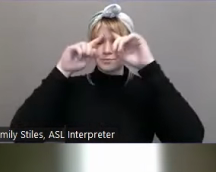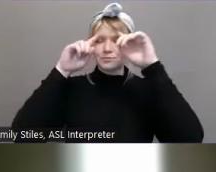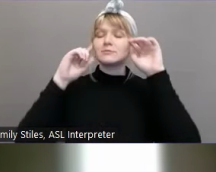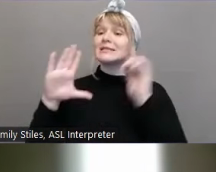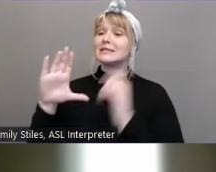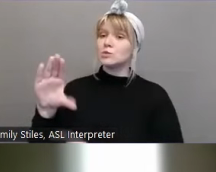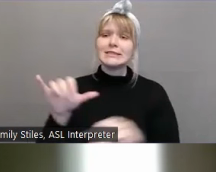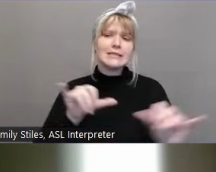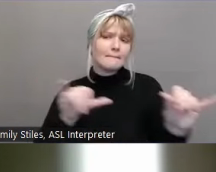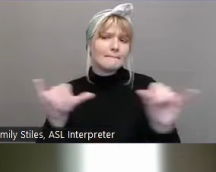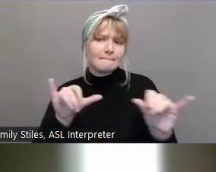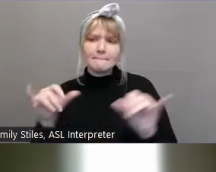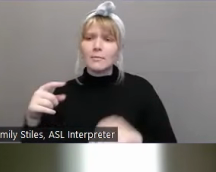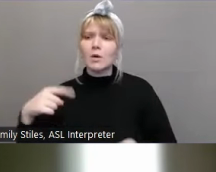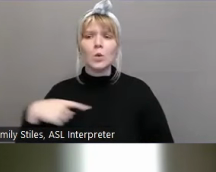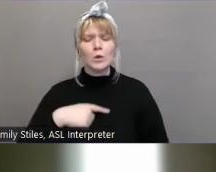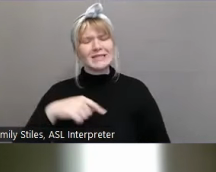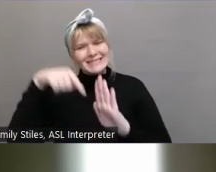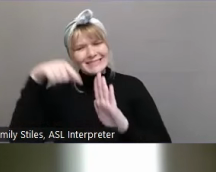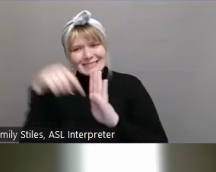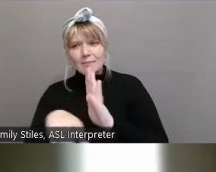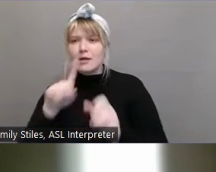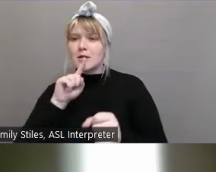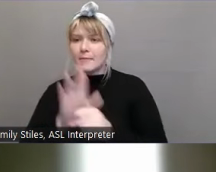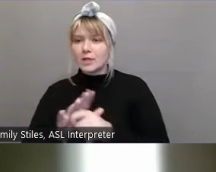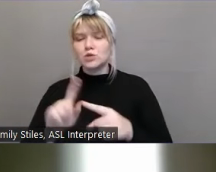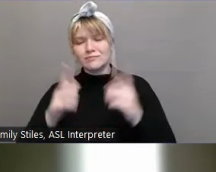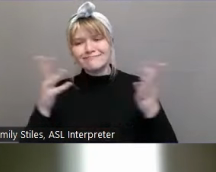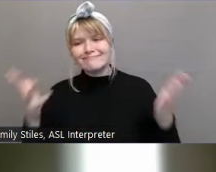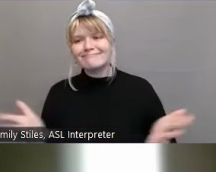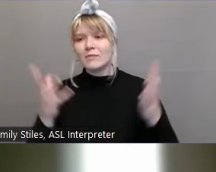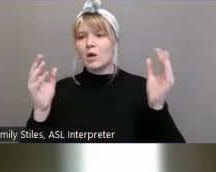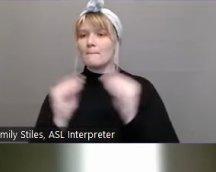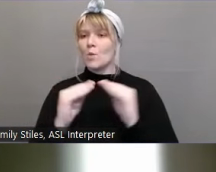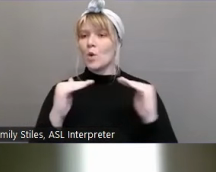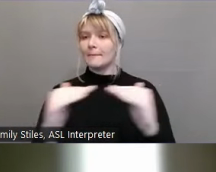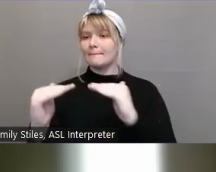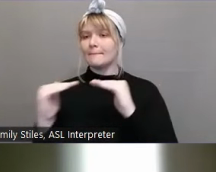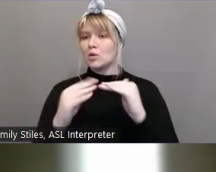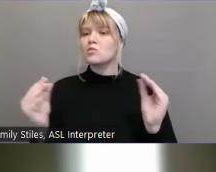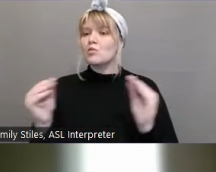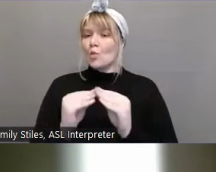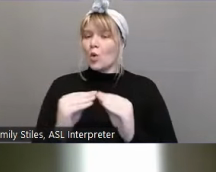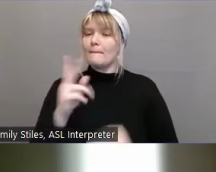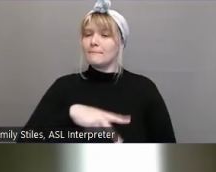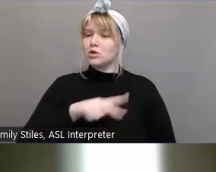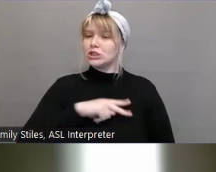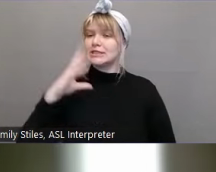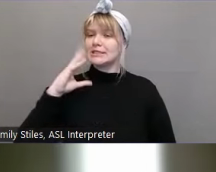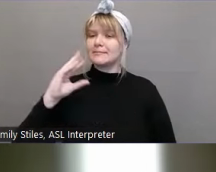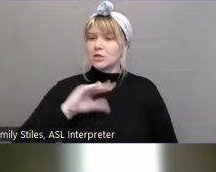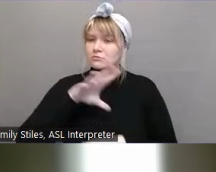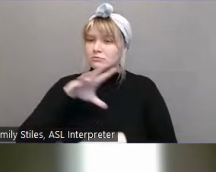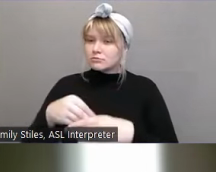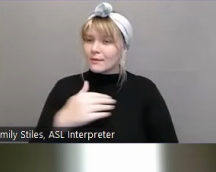committed to having peers and persons with lived expertise of homelessness make up its membership and boards.